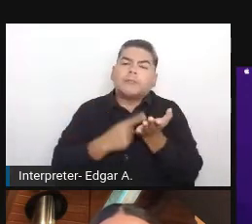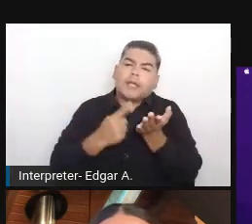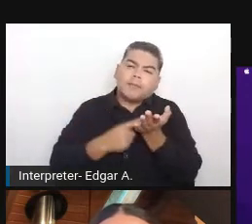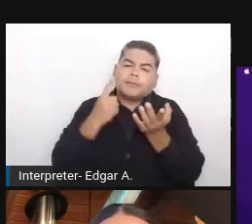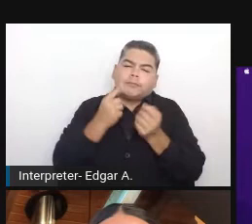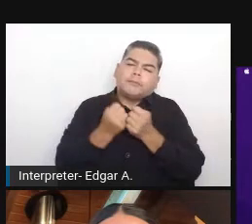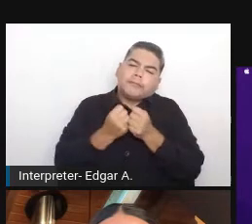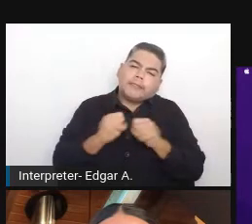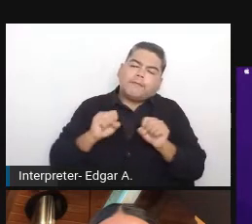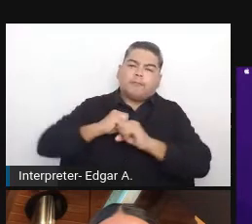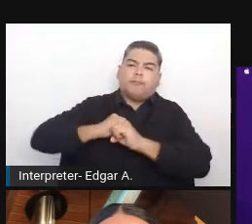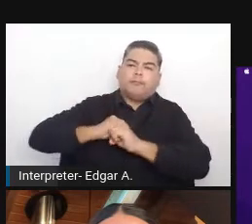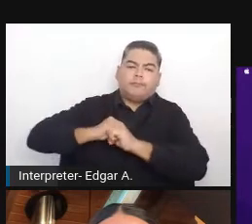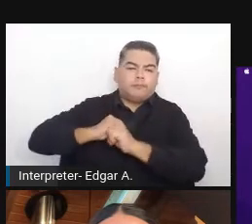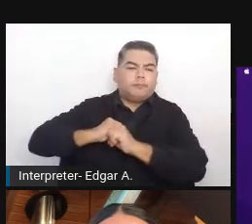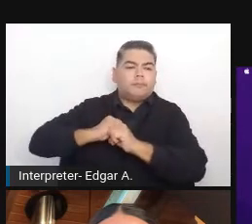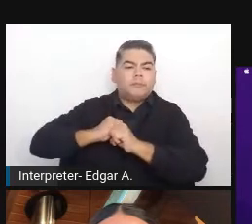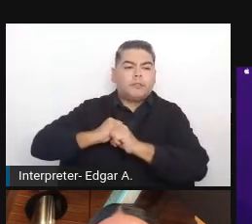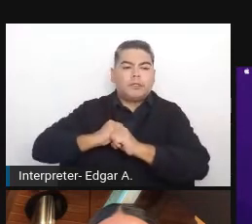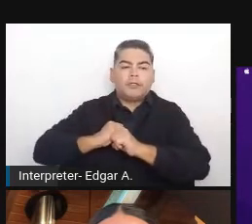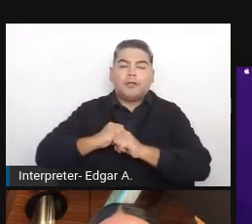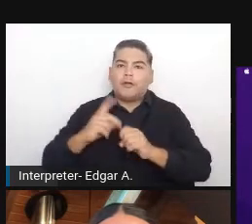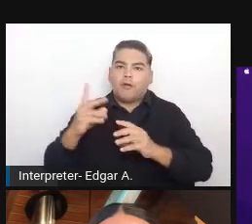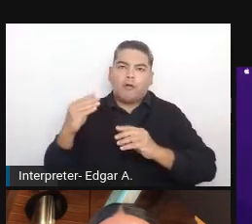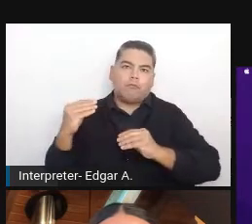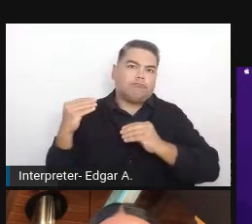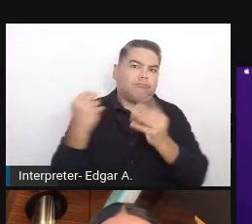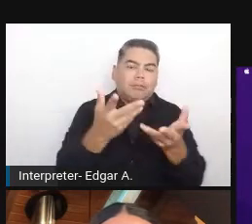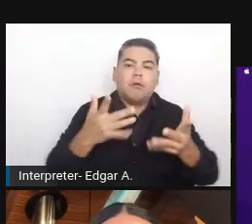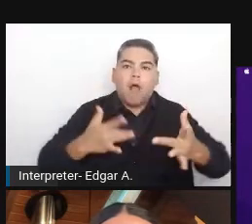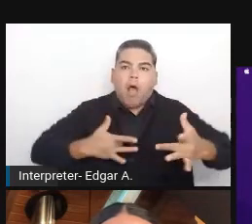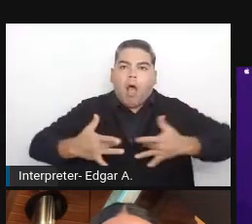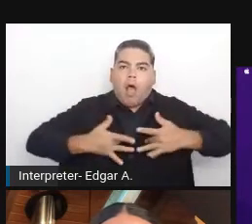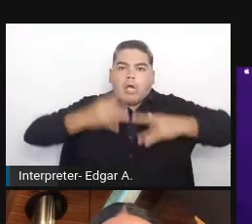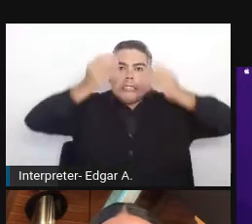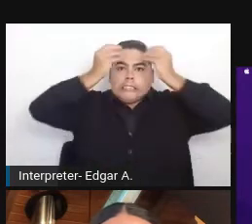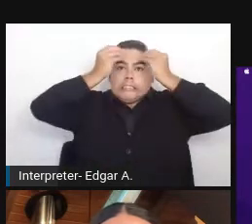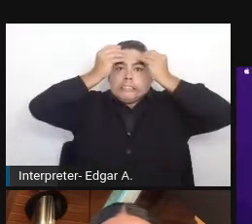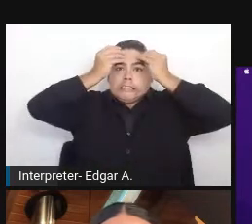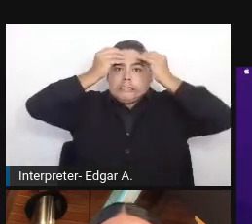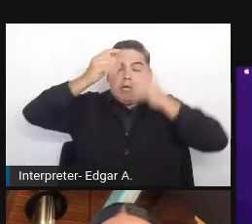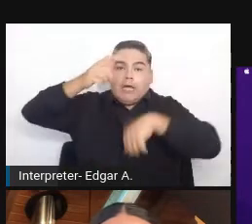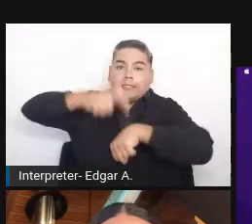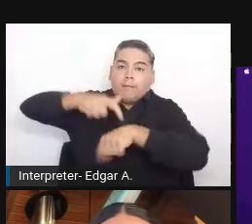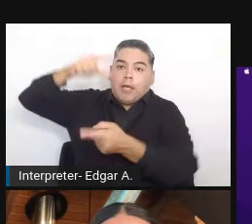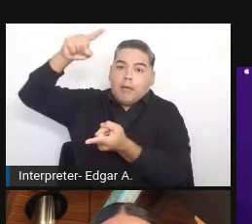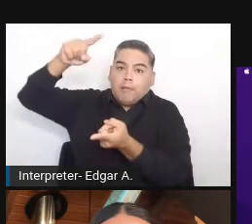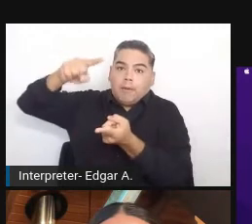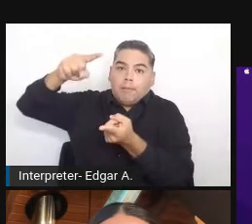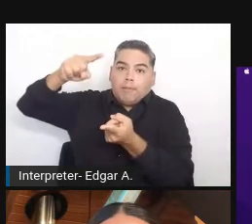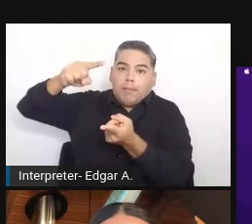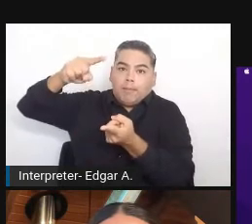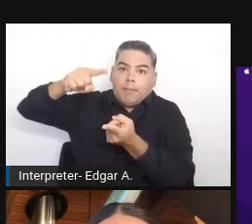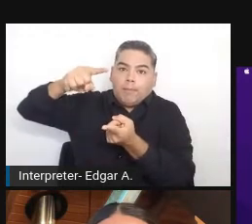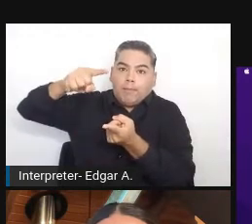Don't cause a panic, "Oh, my I don't have that time. I cannot do this." Tick-tock, tick-tock, the user panics.